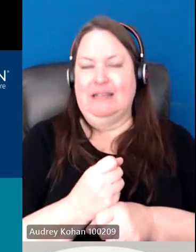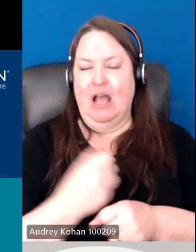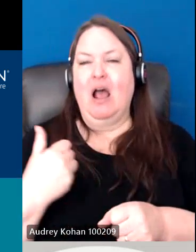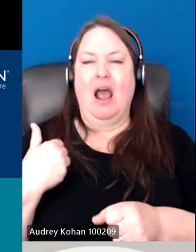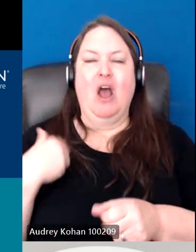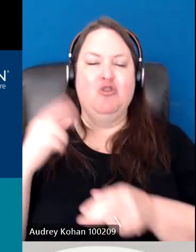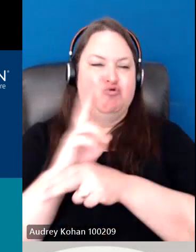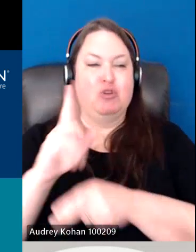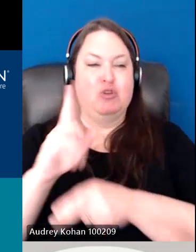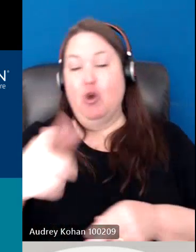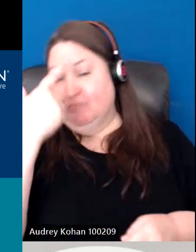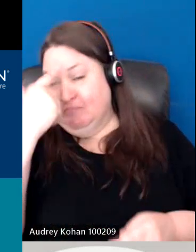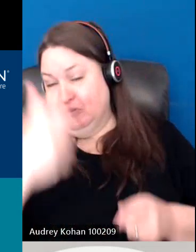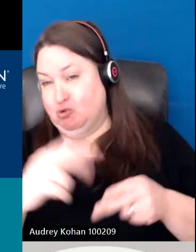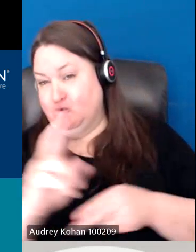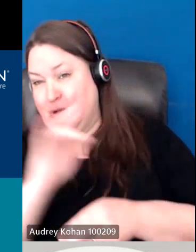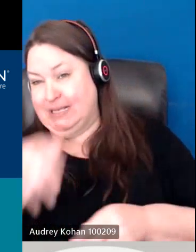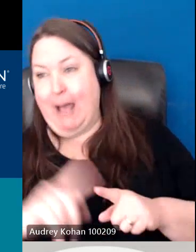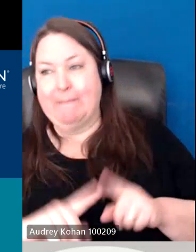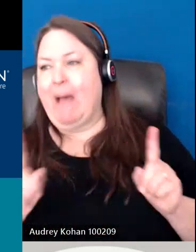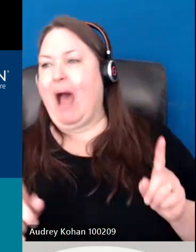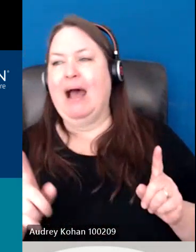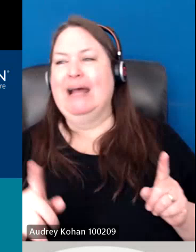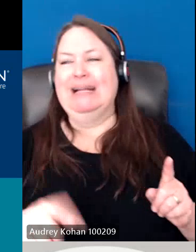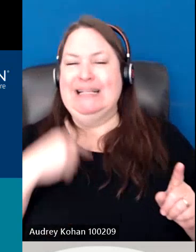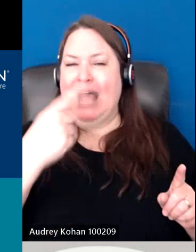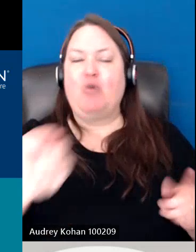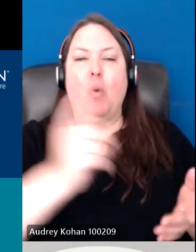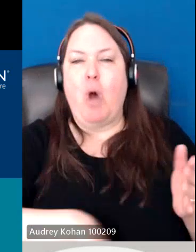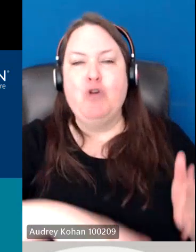mean feel free to use that but it just tells you what you need to do it's right from the